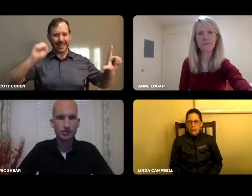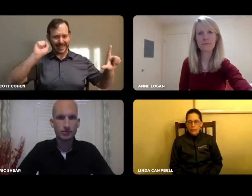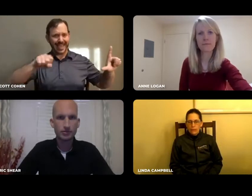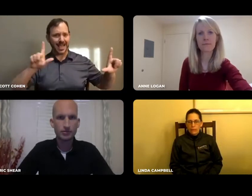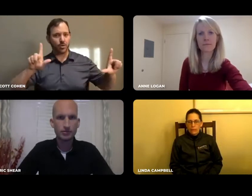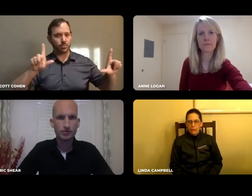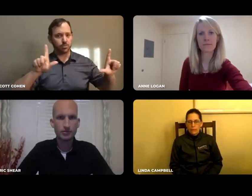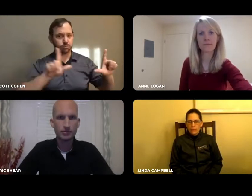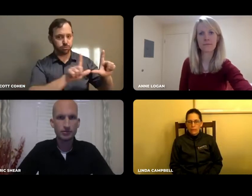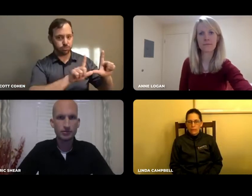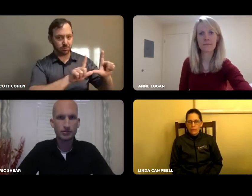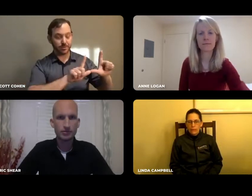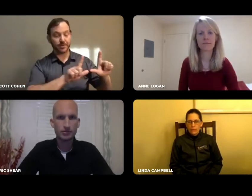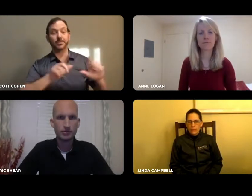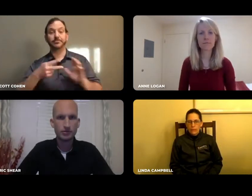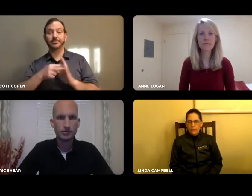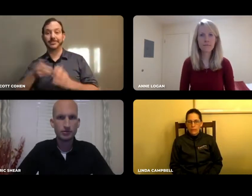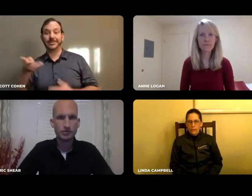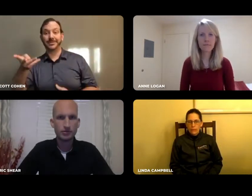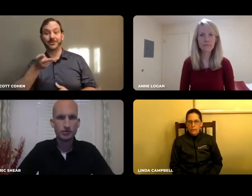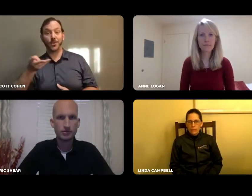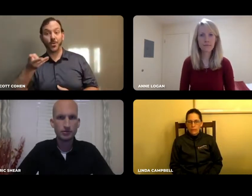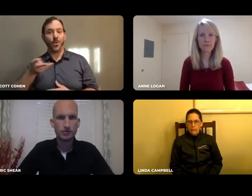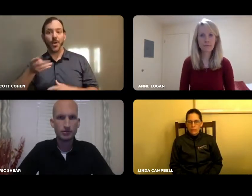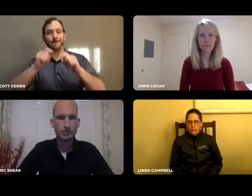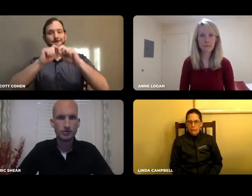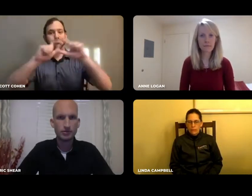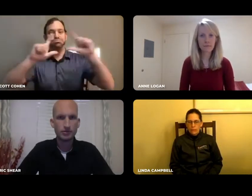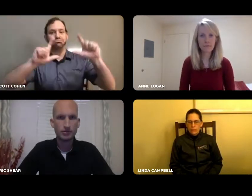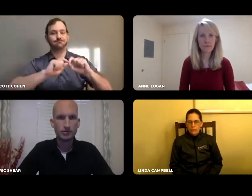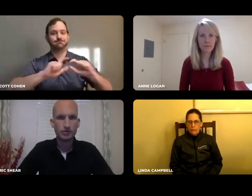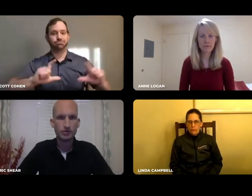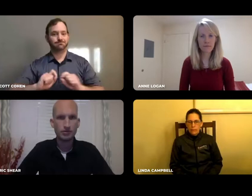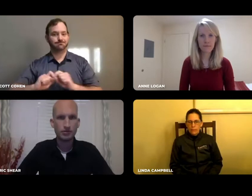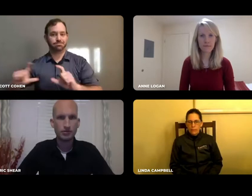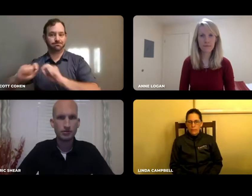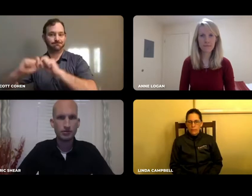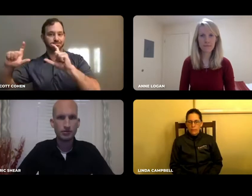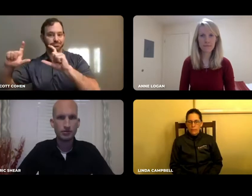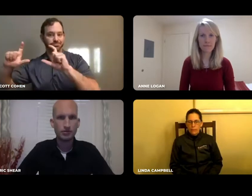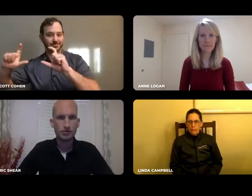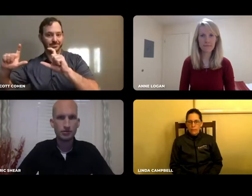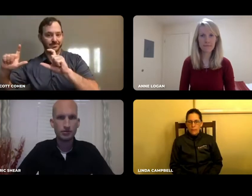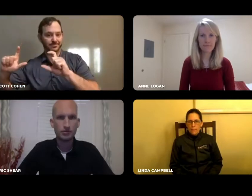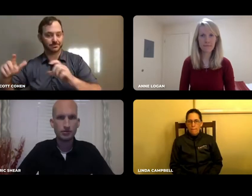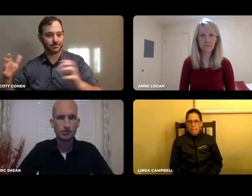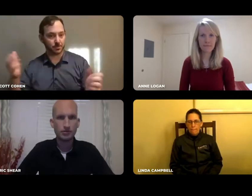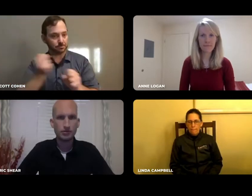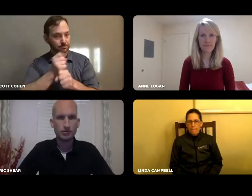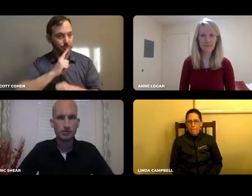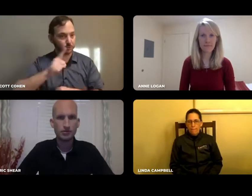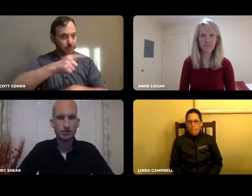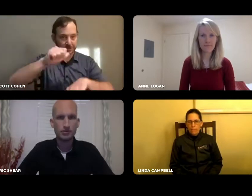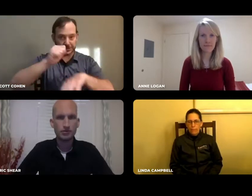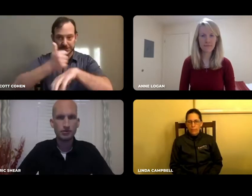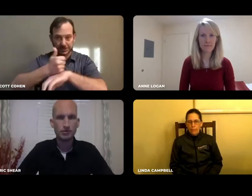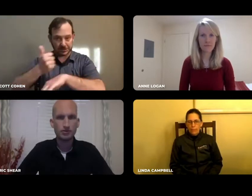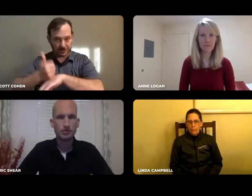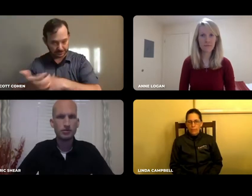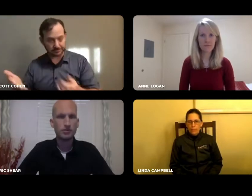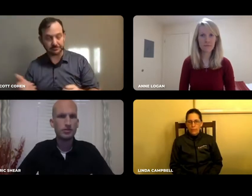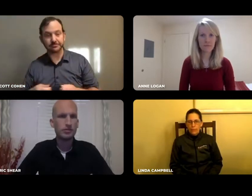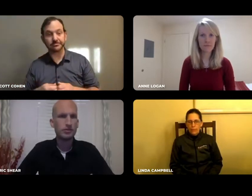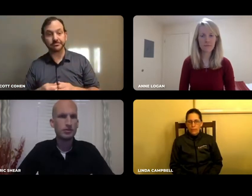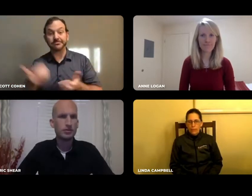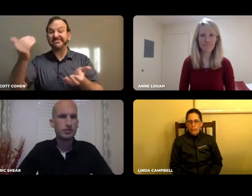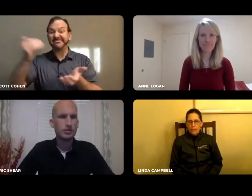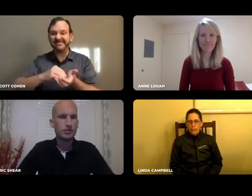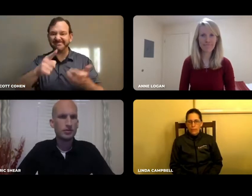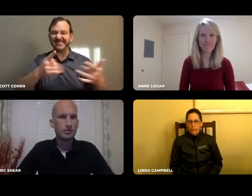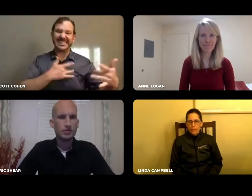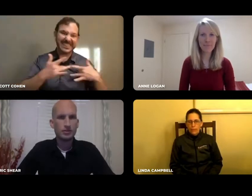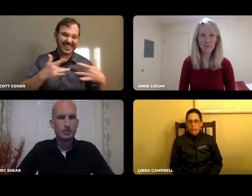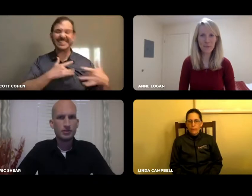If you don't like the size of the PowerPoint You can resize it.